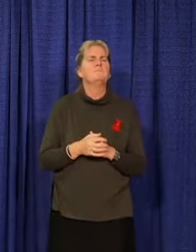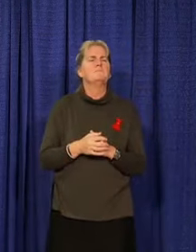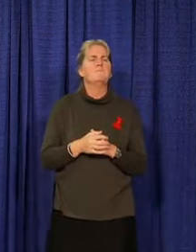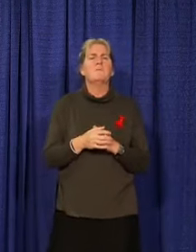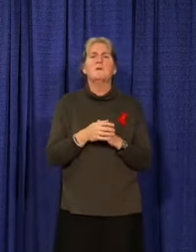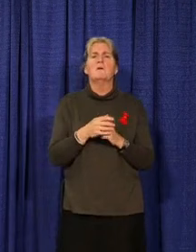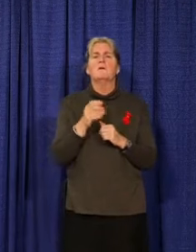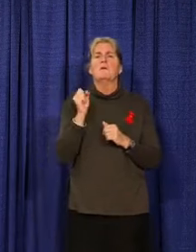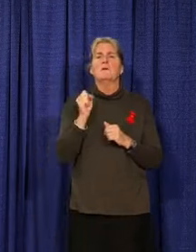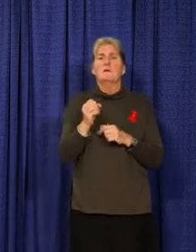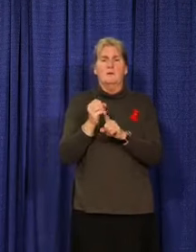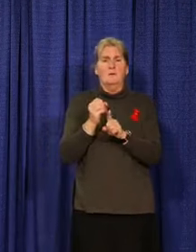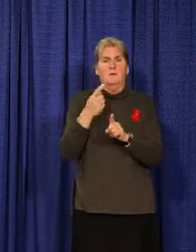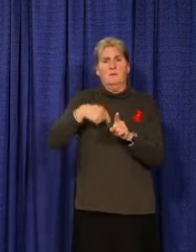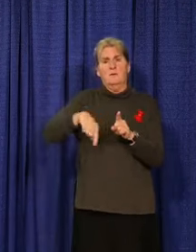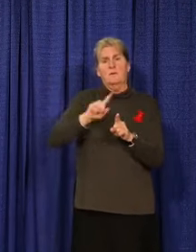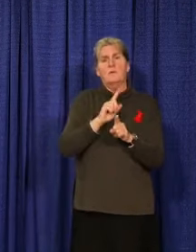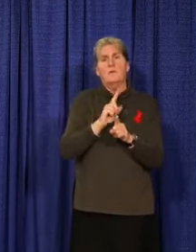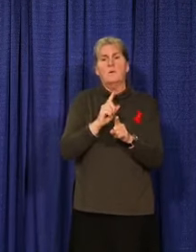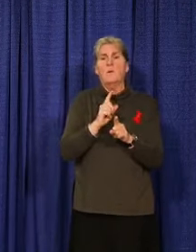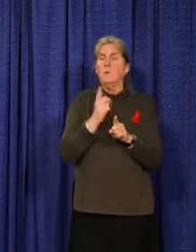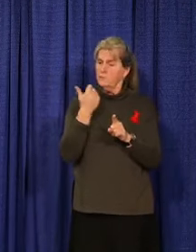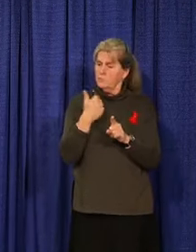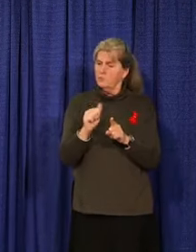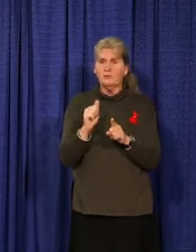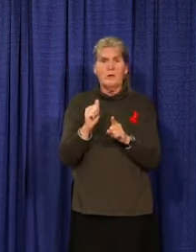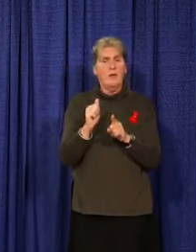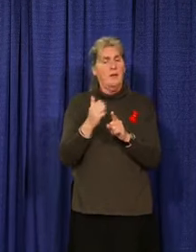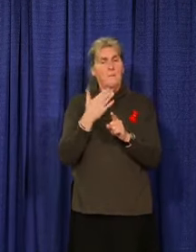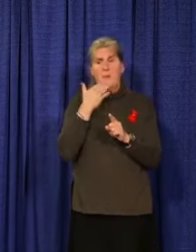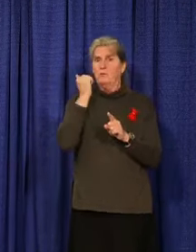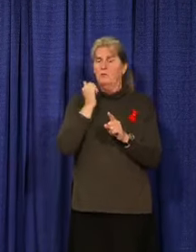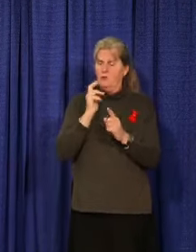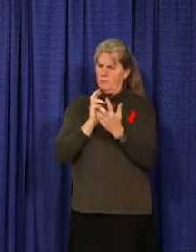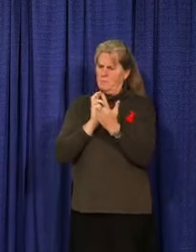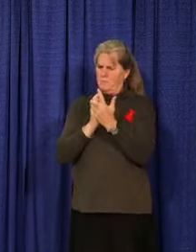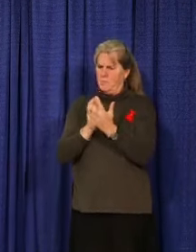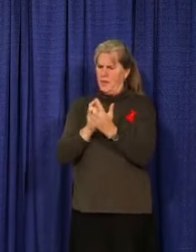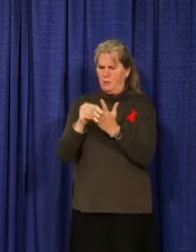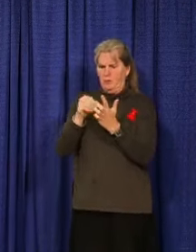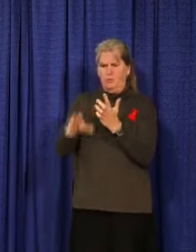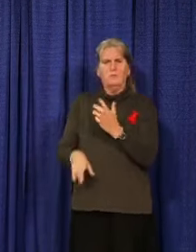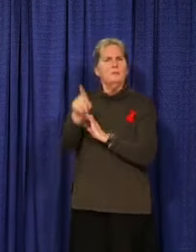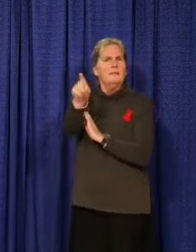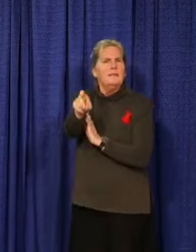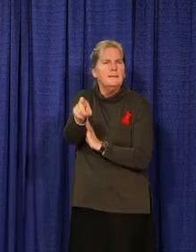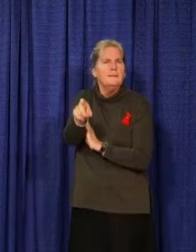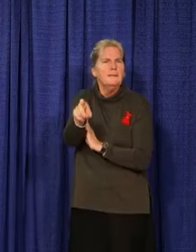We will be adaptive and responsive to student learning